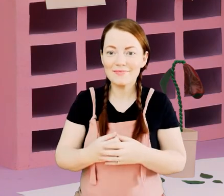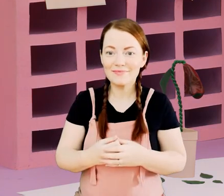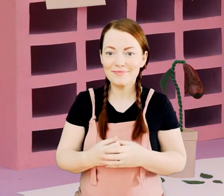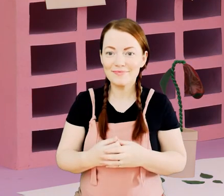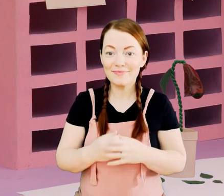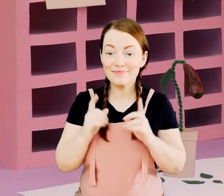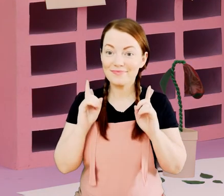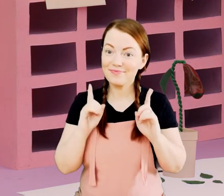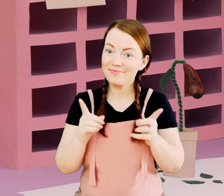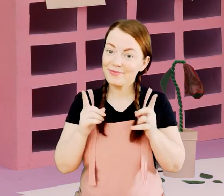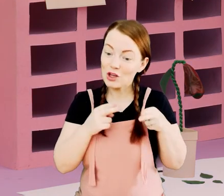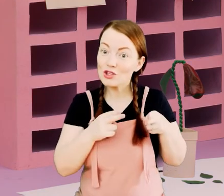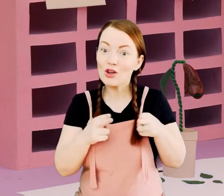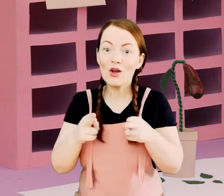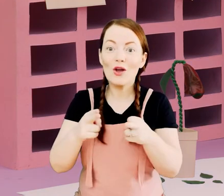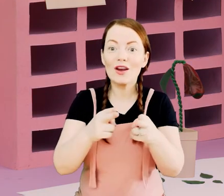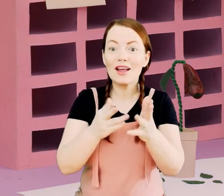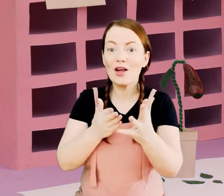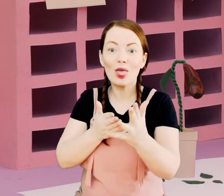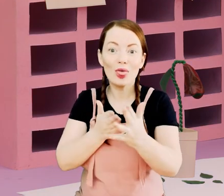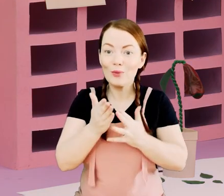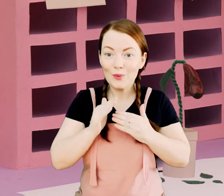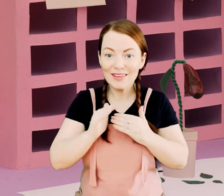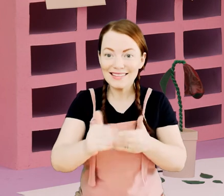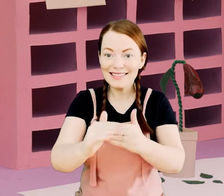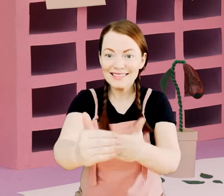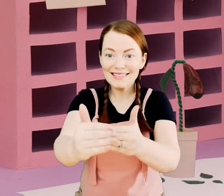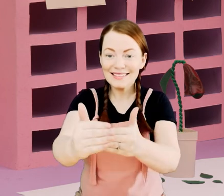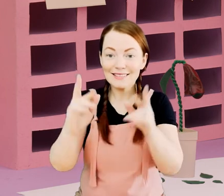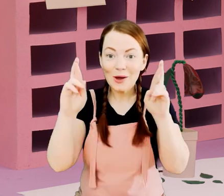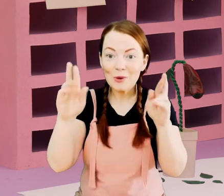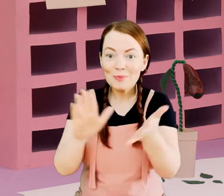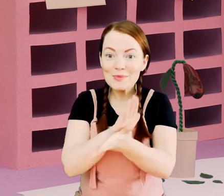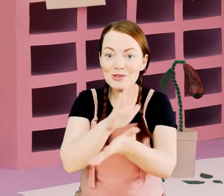So that was a little journey through the seasons, I hope you enjoyed it